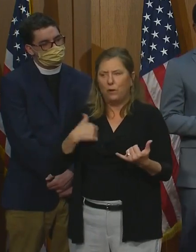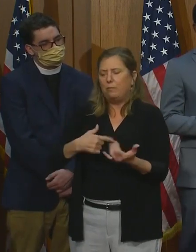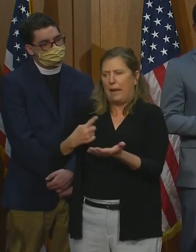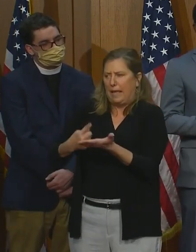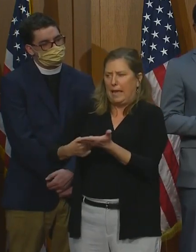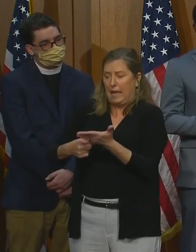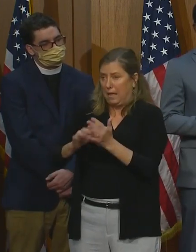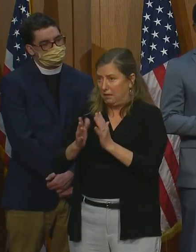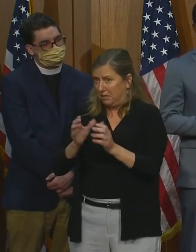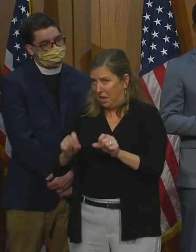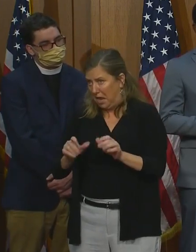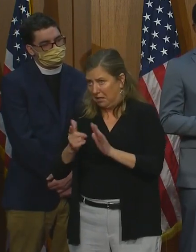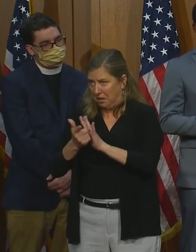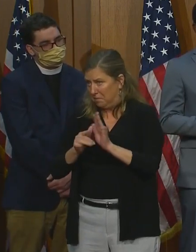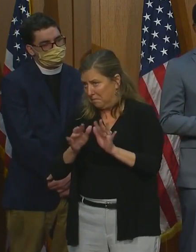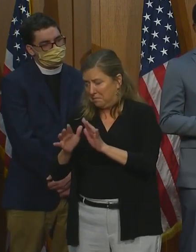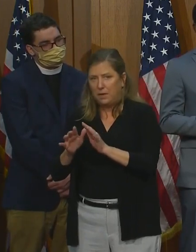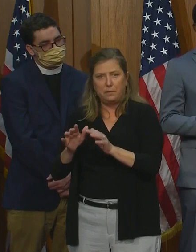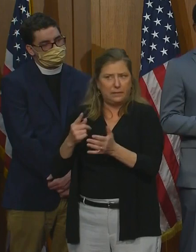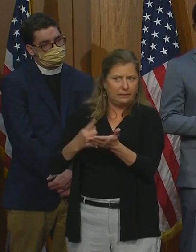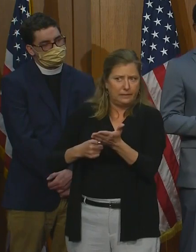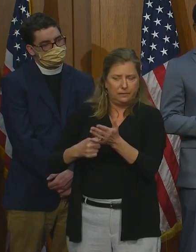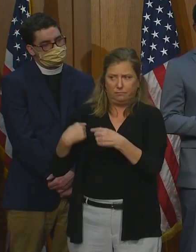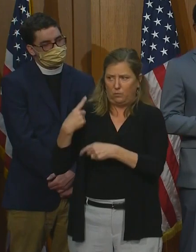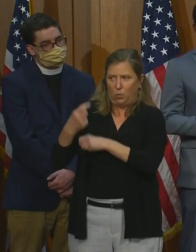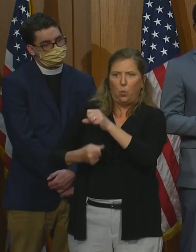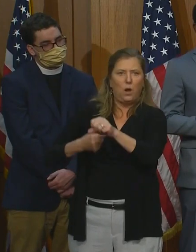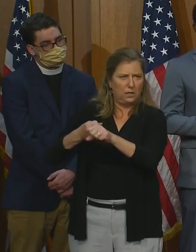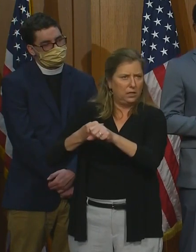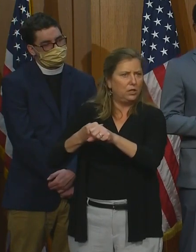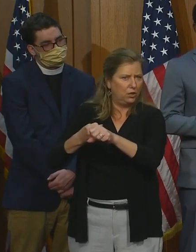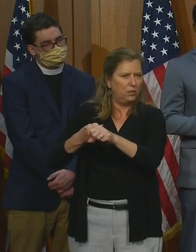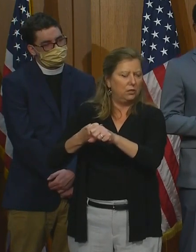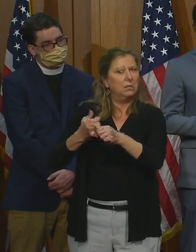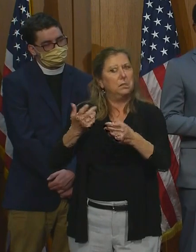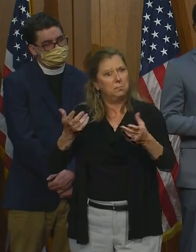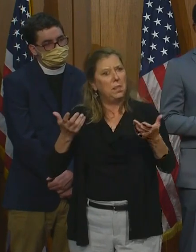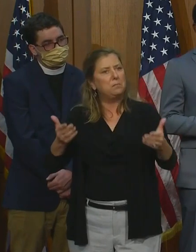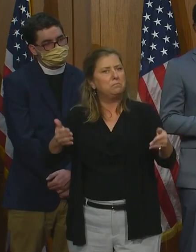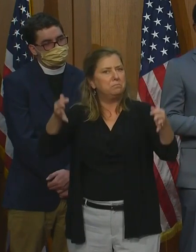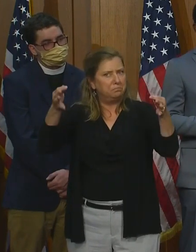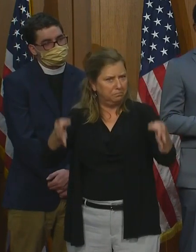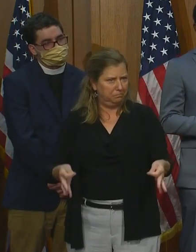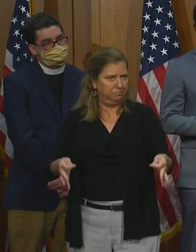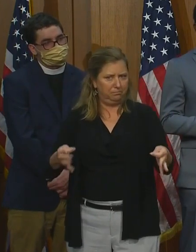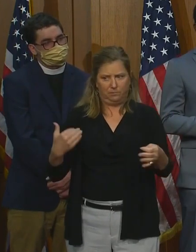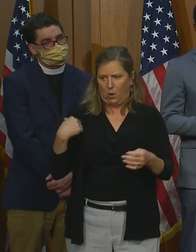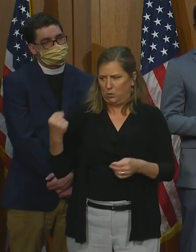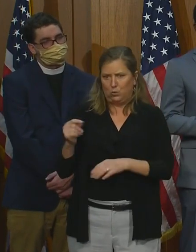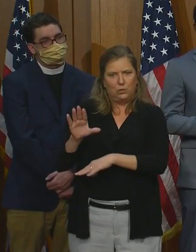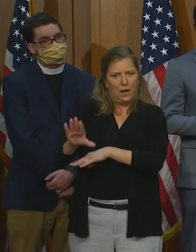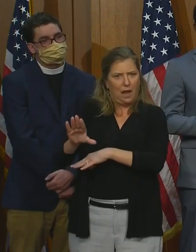WHY SO THIS IS SOMETHING WE'VE BEEN WORKING ON THE LEGALITIES OF- FOR PROBABLY OVER A YEAR